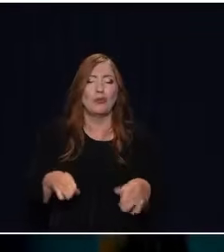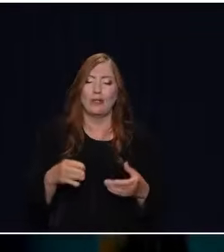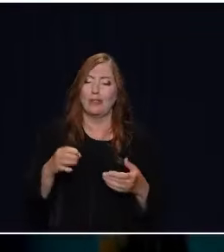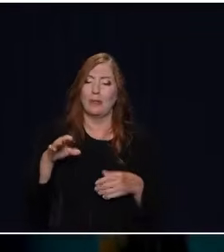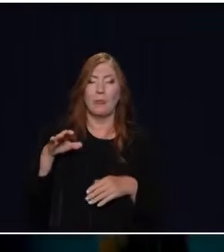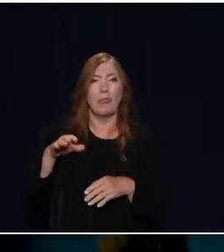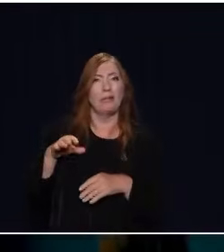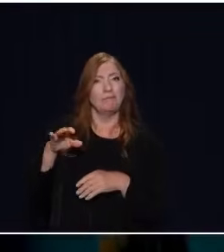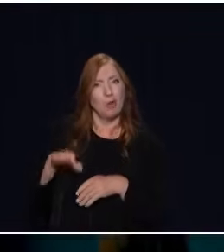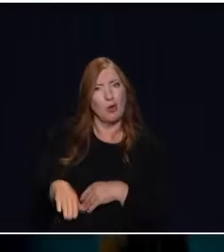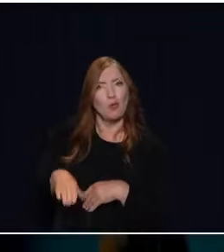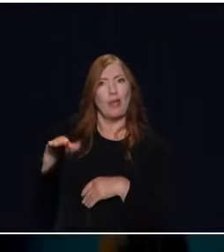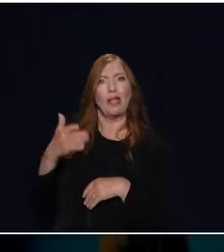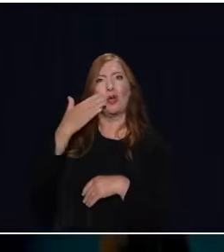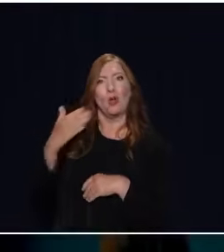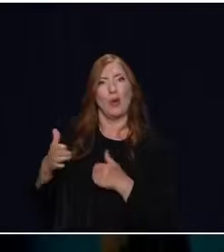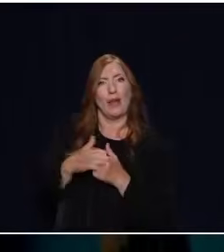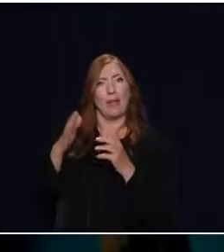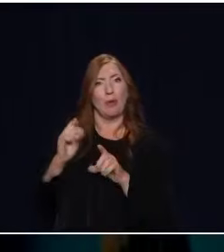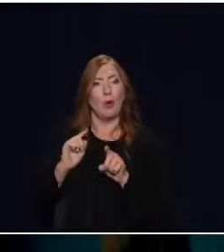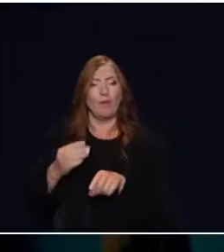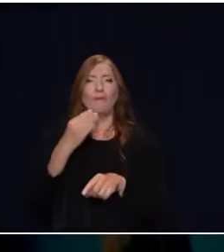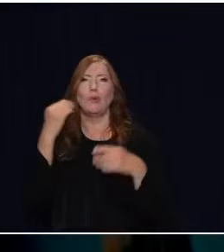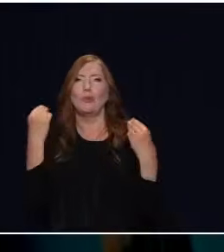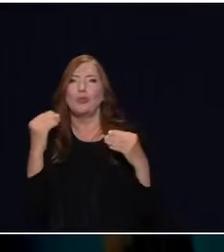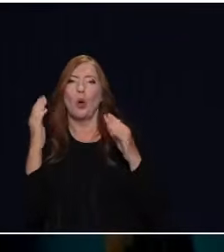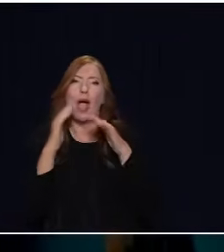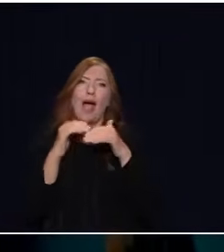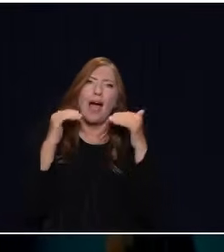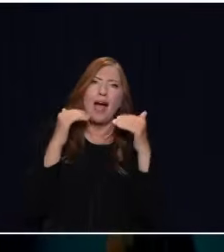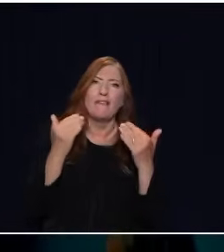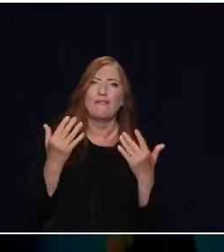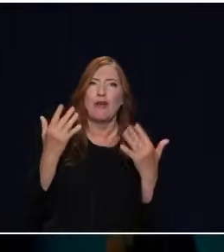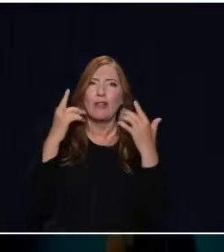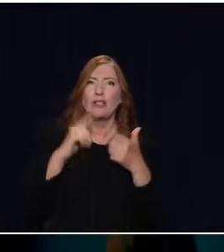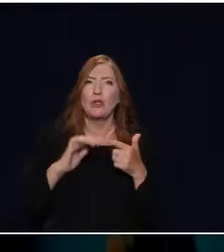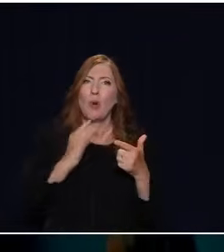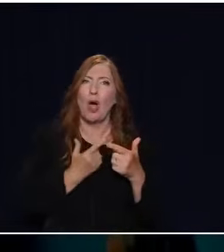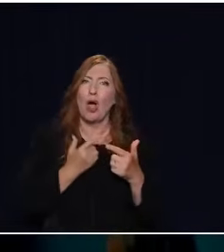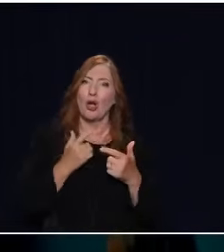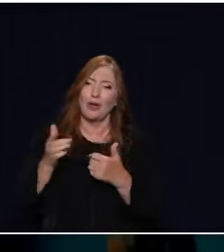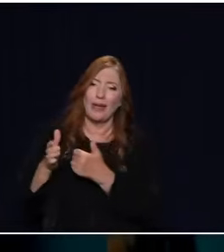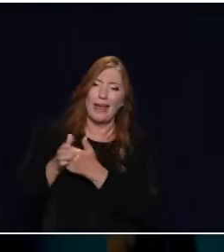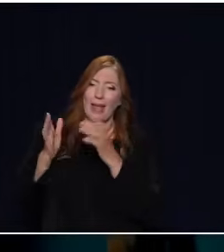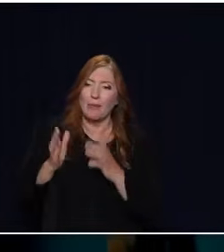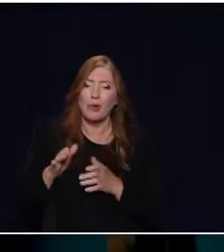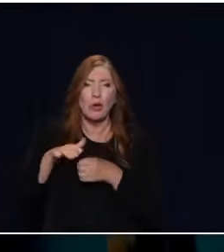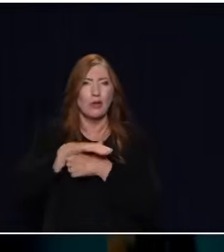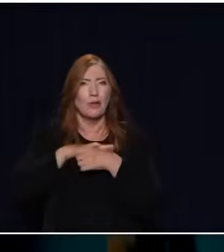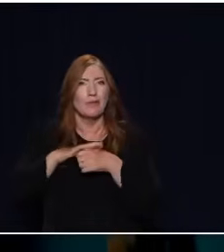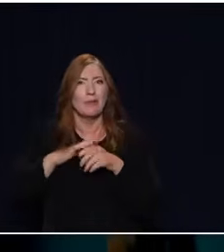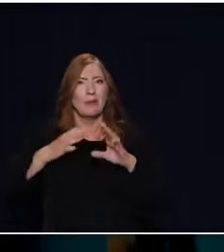EDUCATION SYSTEM. SO THAT ALL CHILDREN AND RAISES GOOD NEIGHBORS SO WHEN WE GO TO